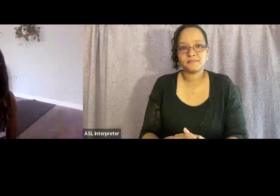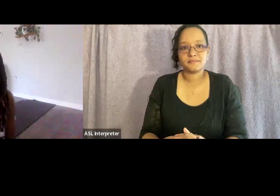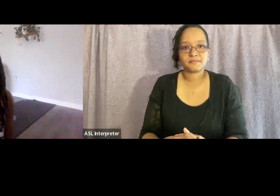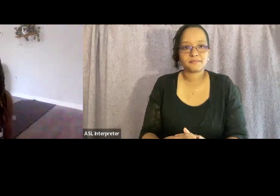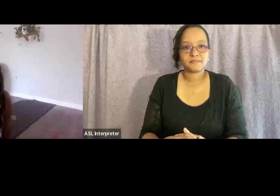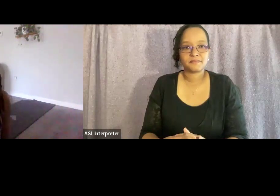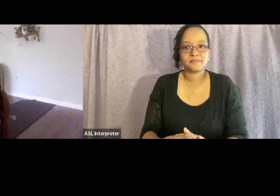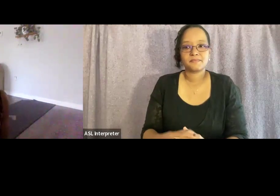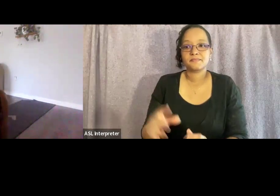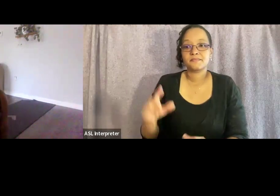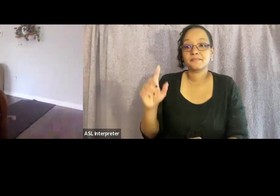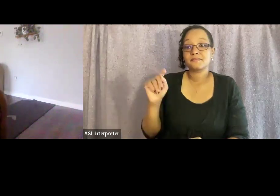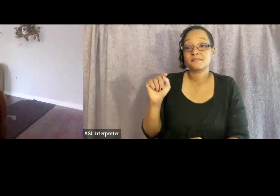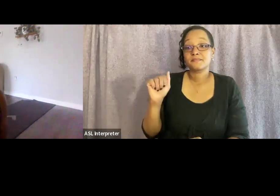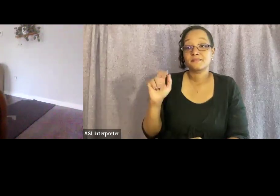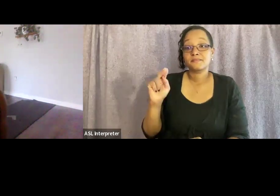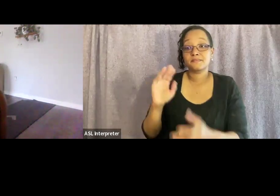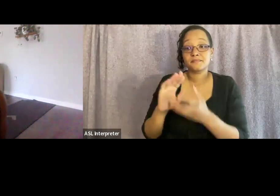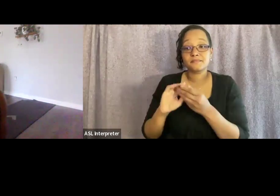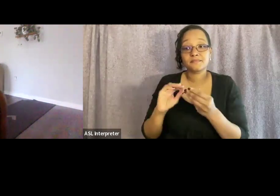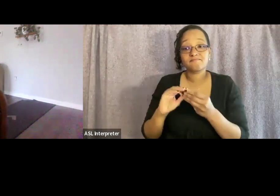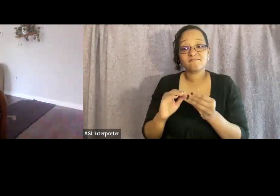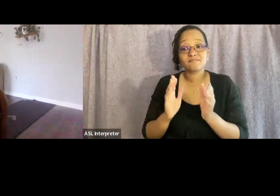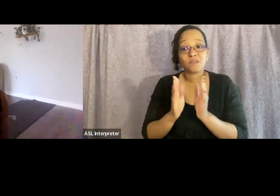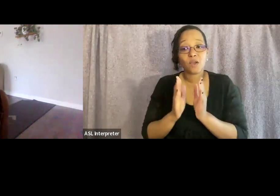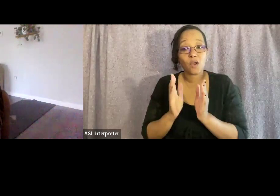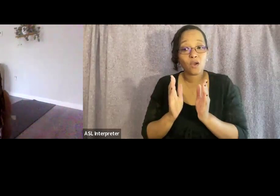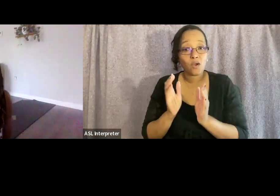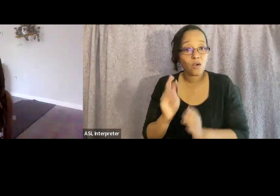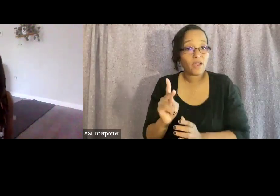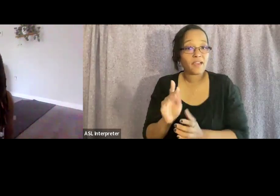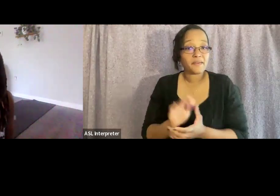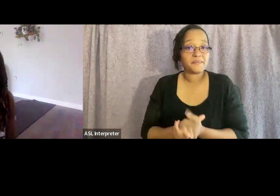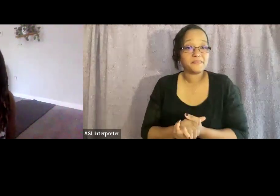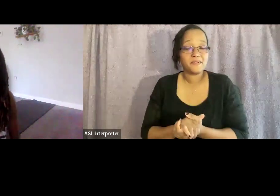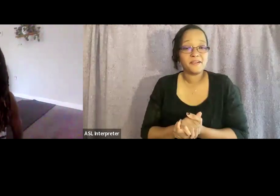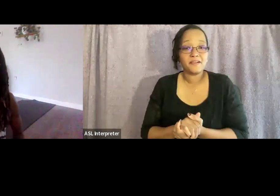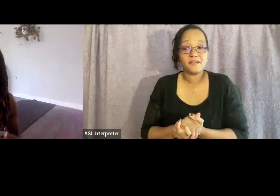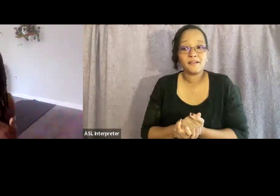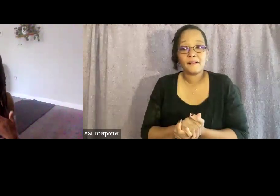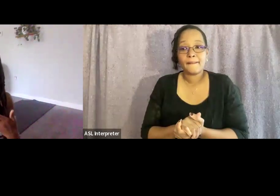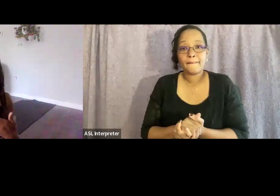Okay. All right, I will move back to my mat,